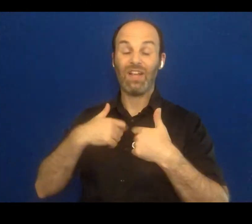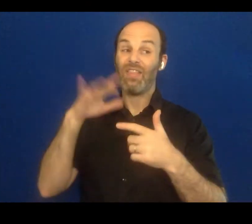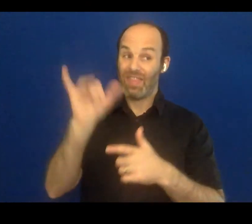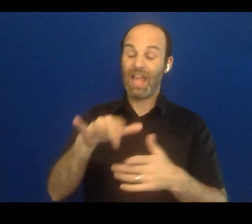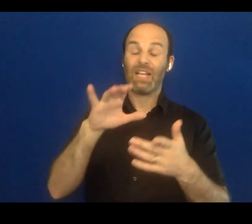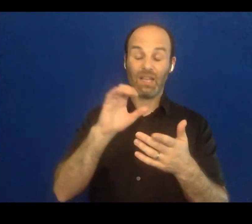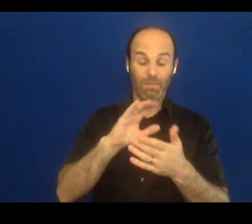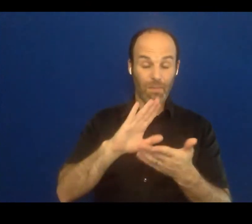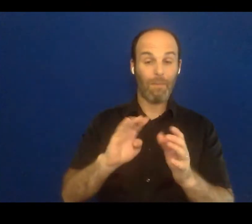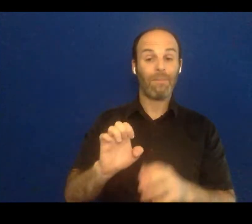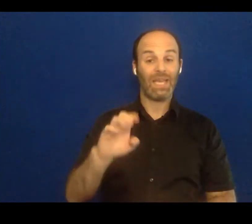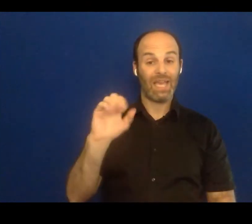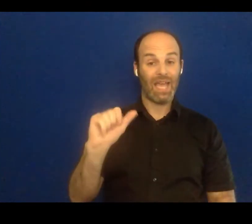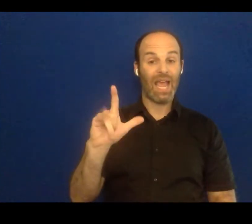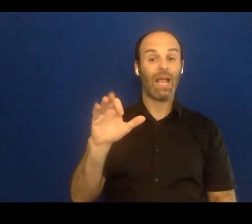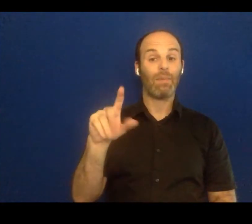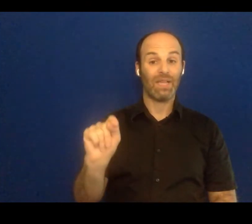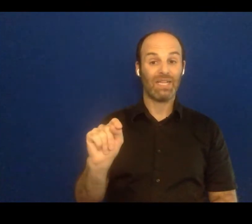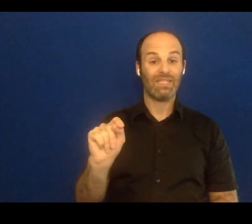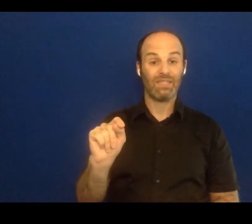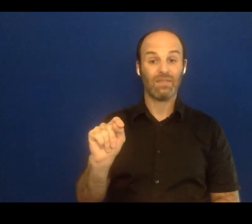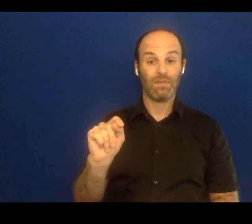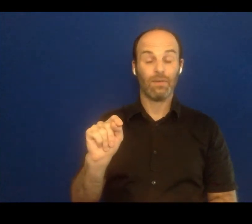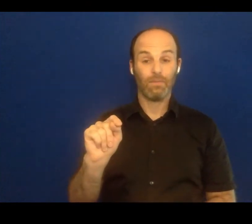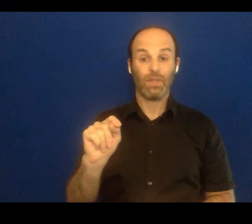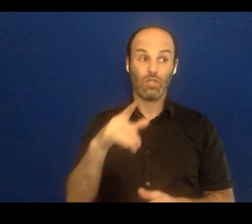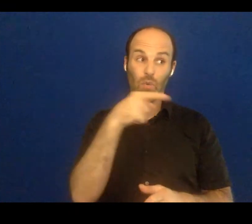ARE LOOKING AT THE PERSON WHO IS AN ABLED KIND OF PROVIDER WHO IS